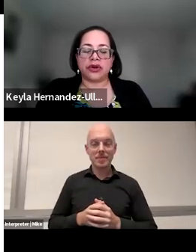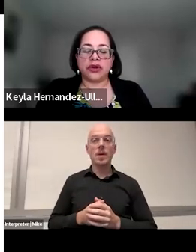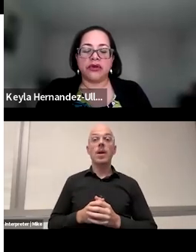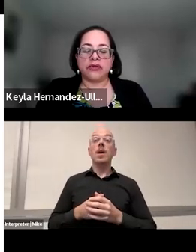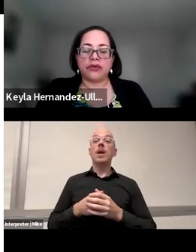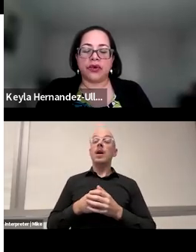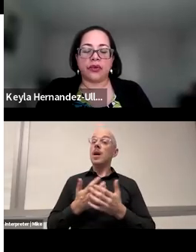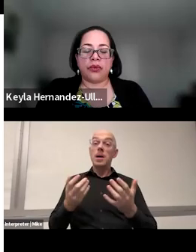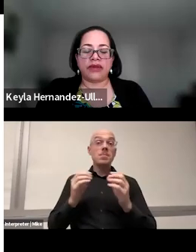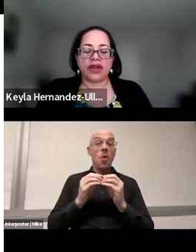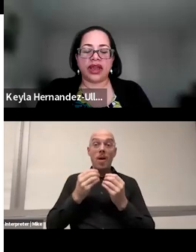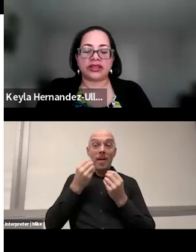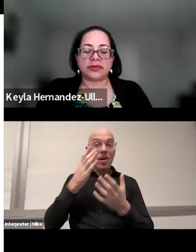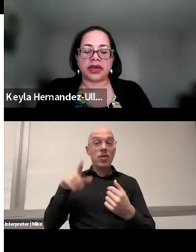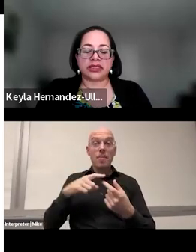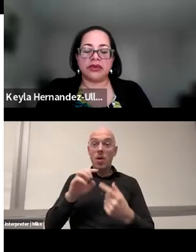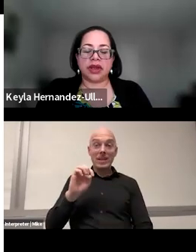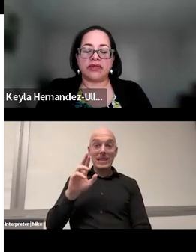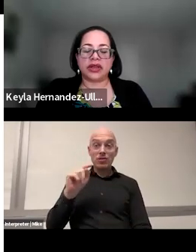Keyla Hernandez-Ulloa: The information regarding E-rate support